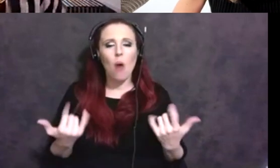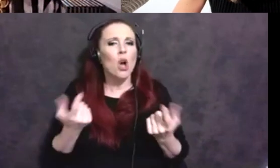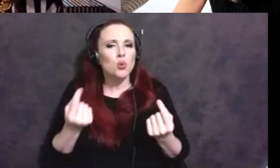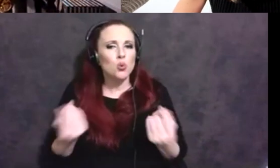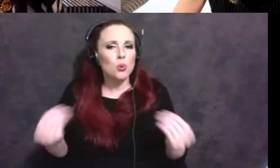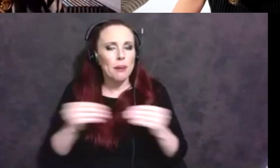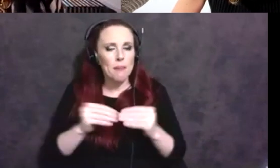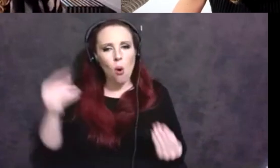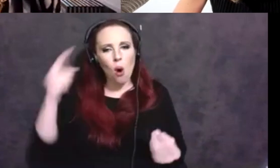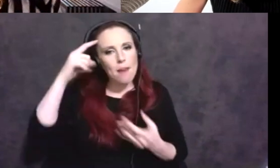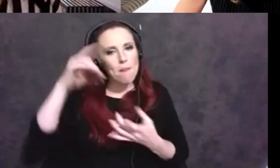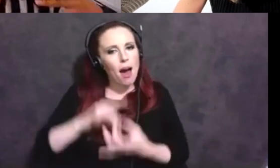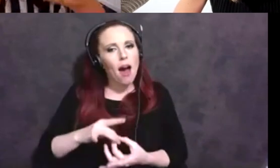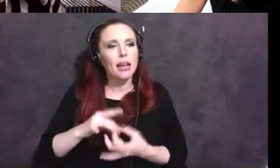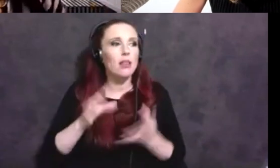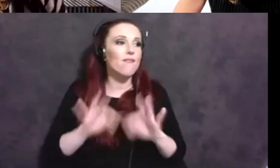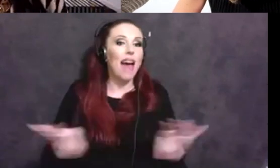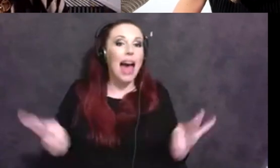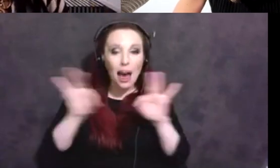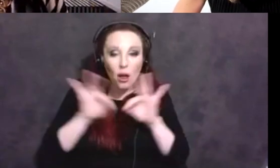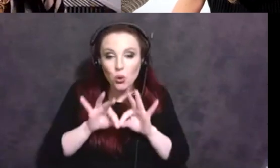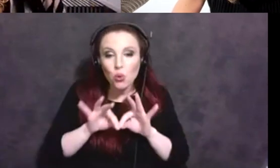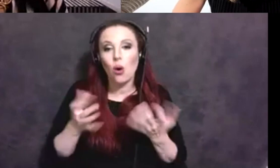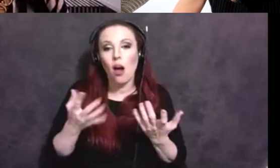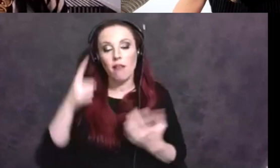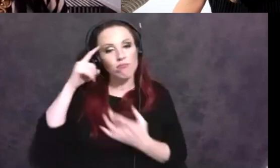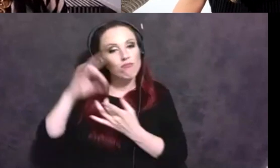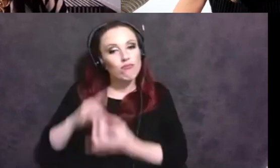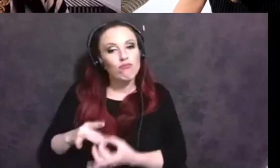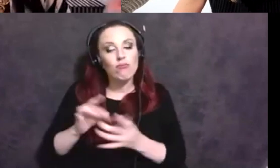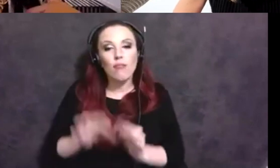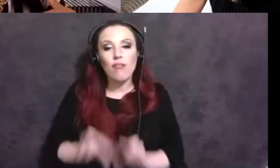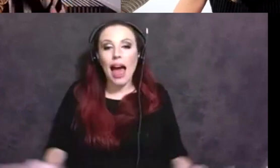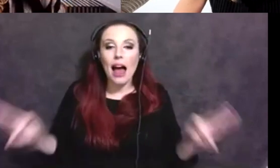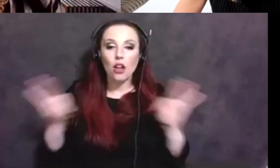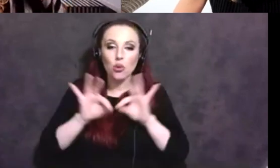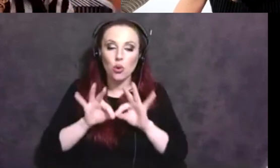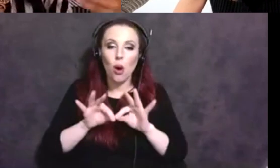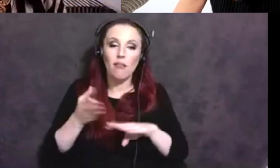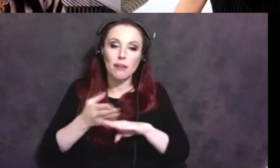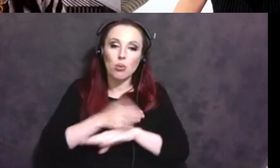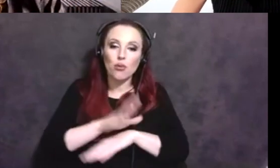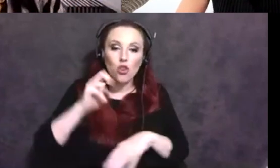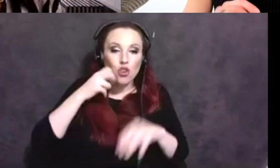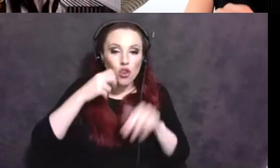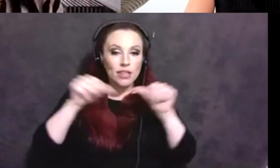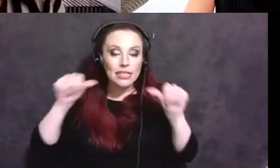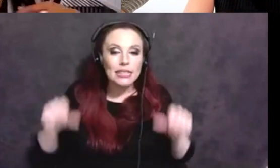compassion and empathy in communicating your own struggles and what you are doing to be